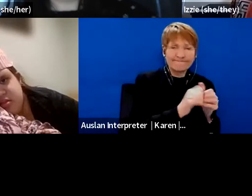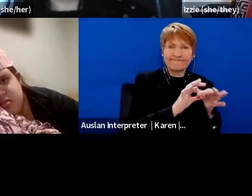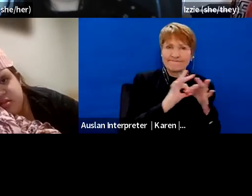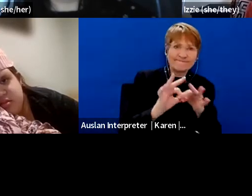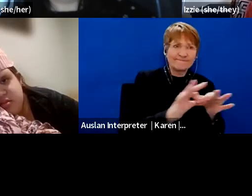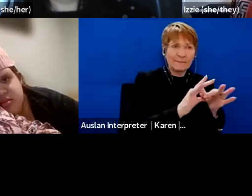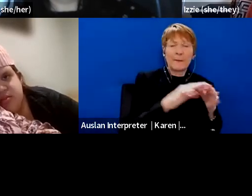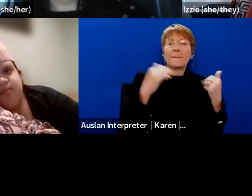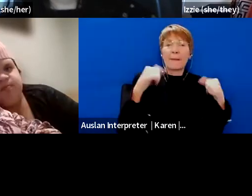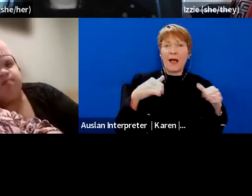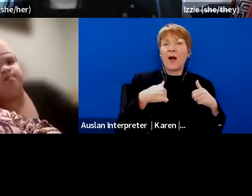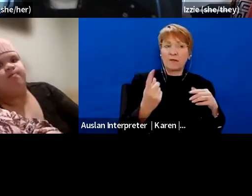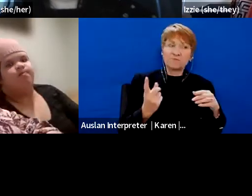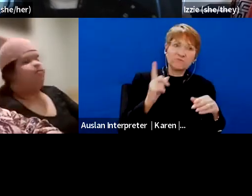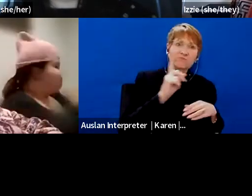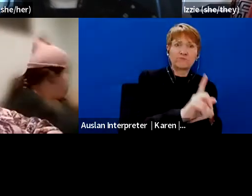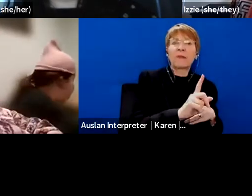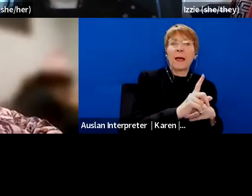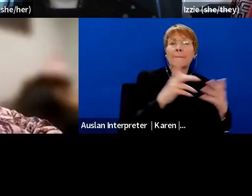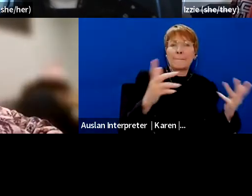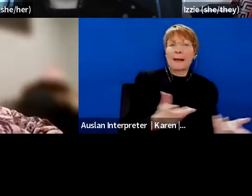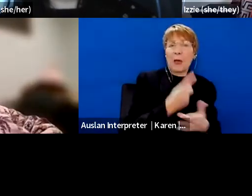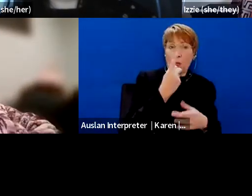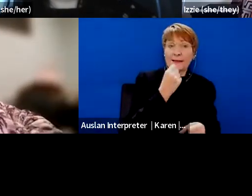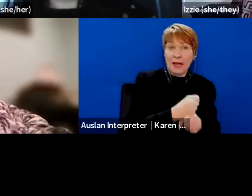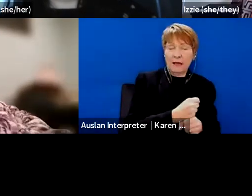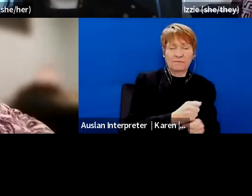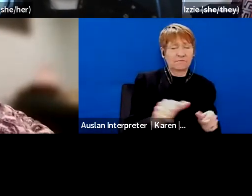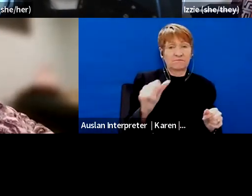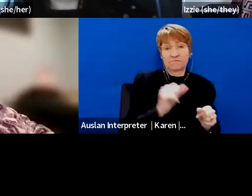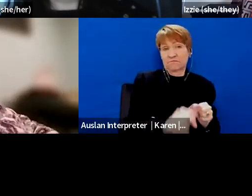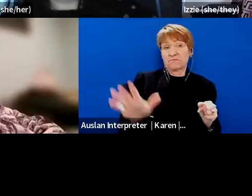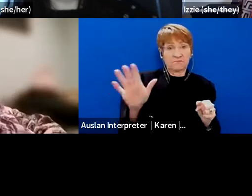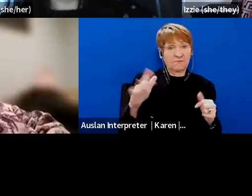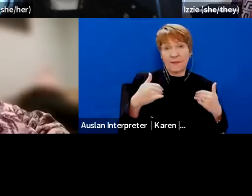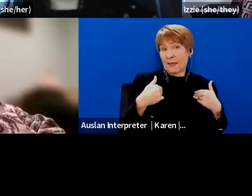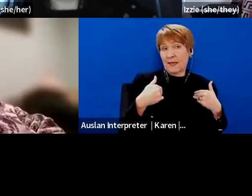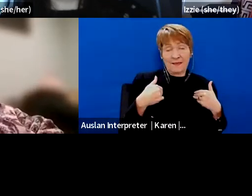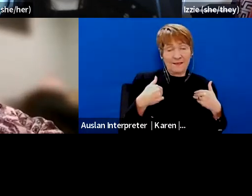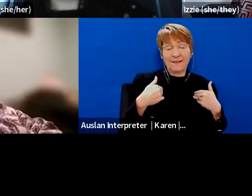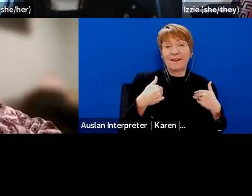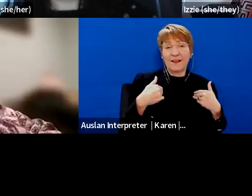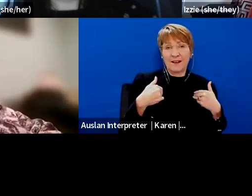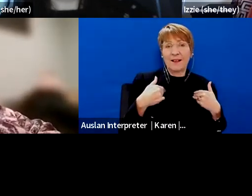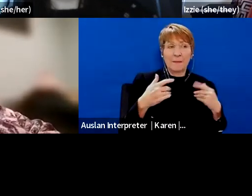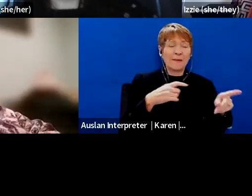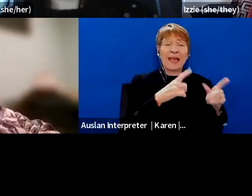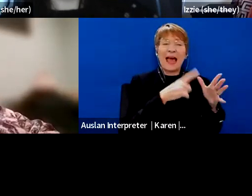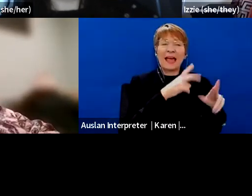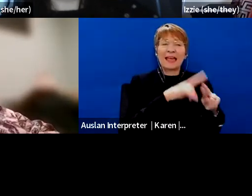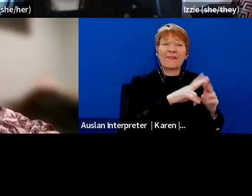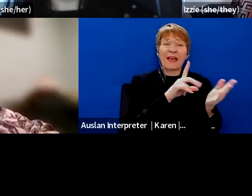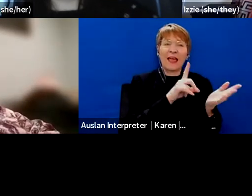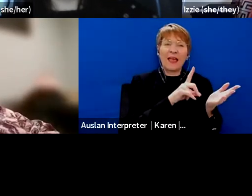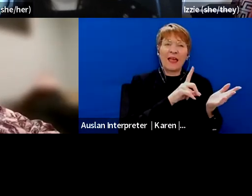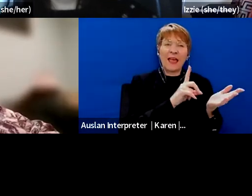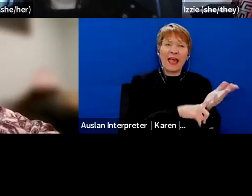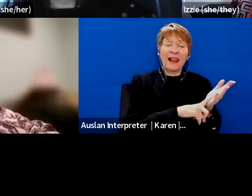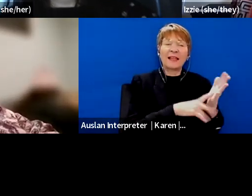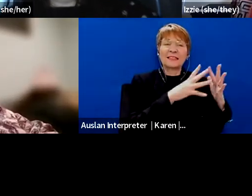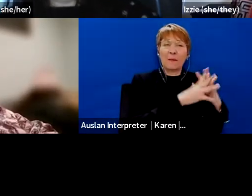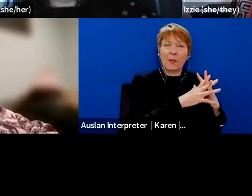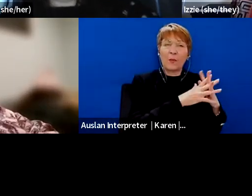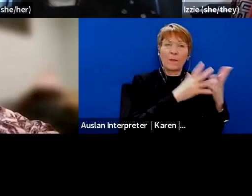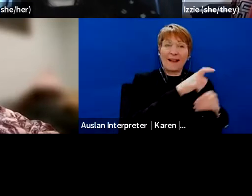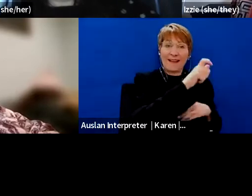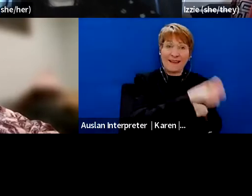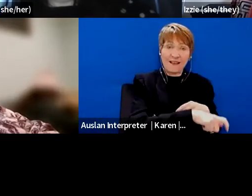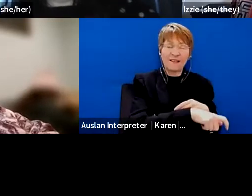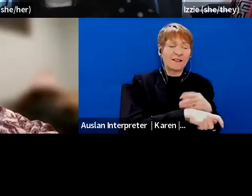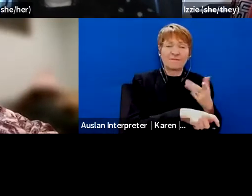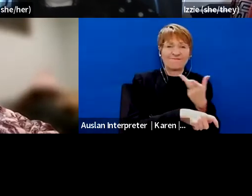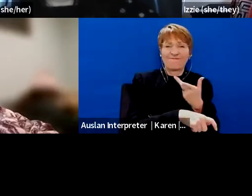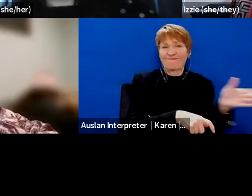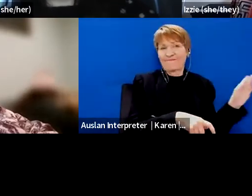to have me play on the field for a game, which was been an amazing experience for me the highlight of me kicking out her retired NFL wi out of the foot forward position.